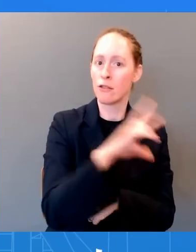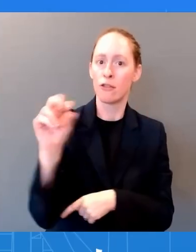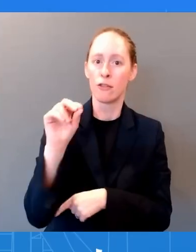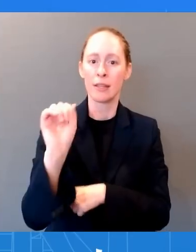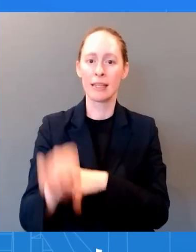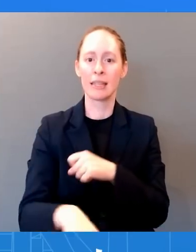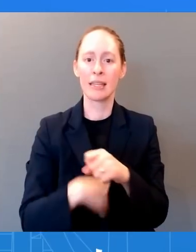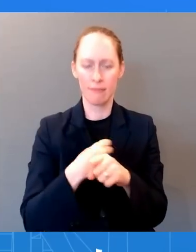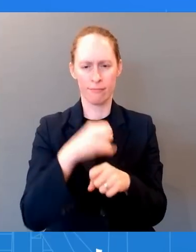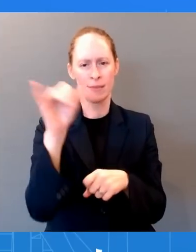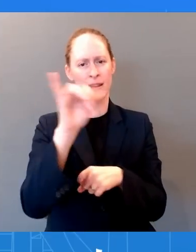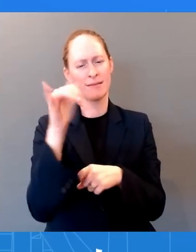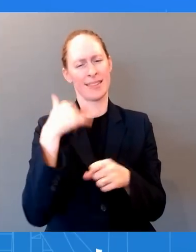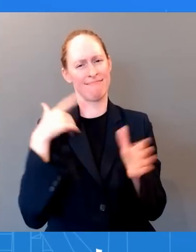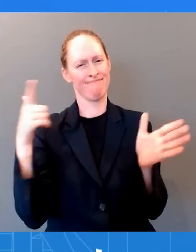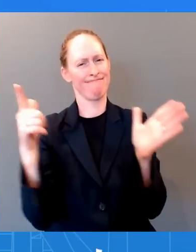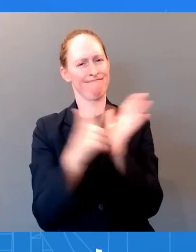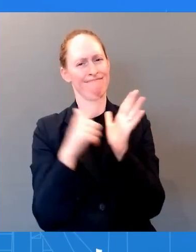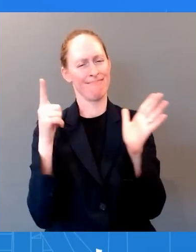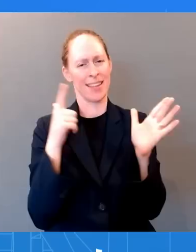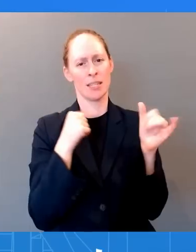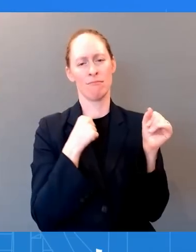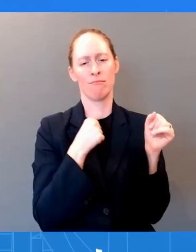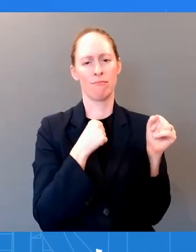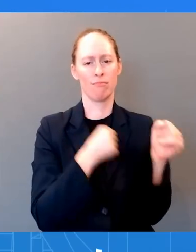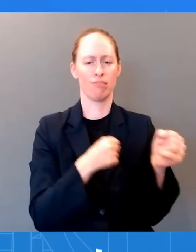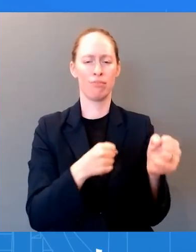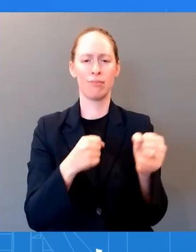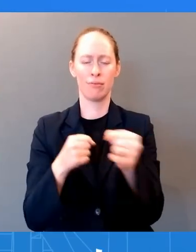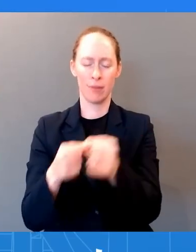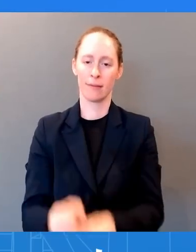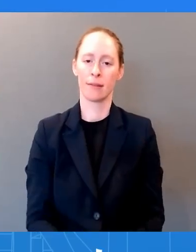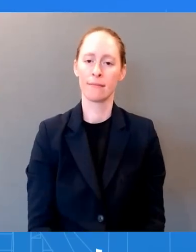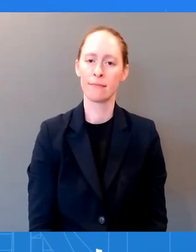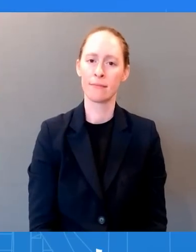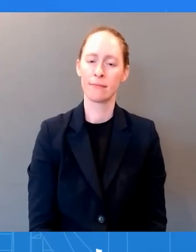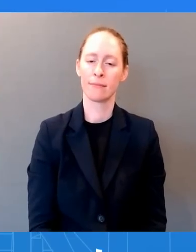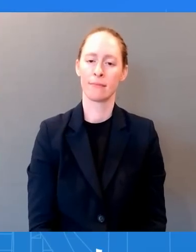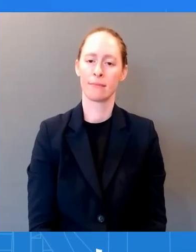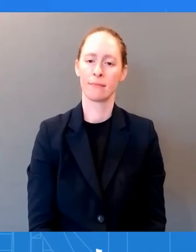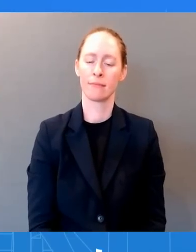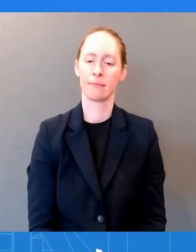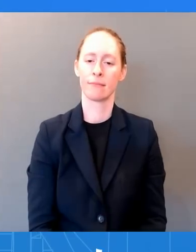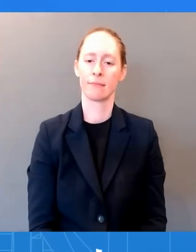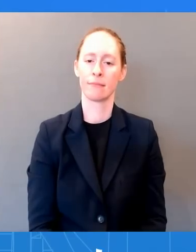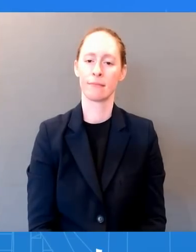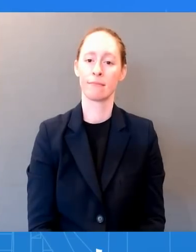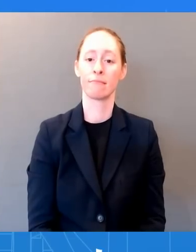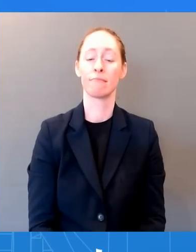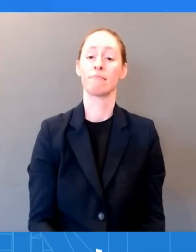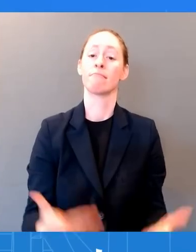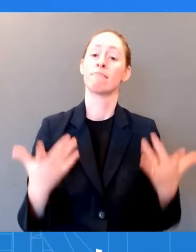So, again, a majority of Americans support this when we talk about banning assault weapons; the NRA opposes it.